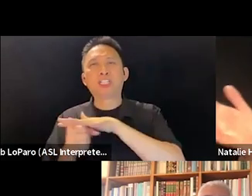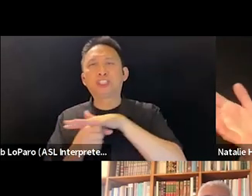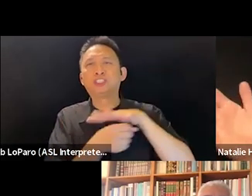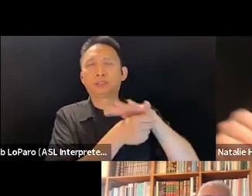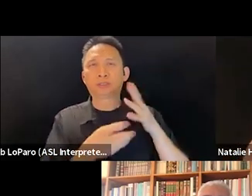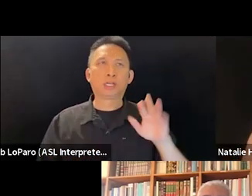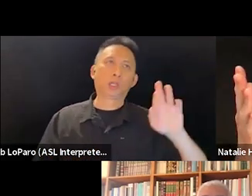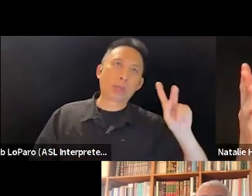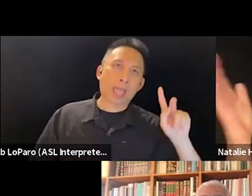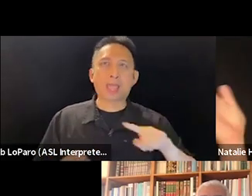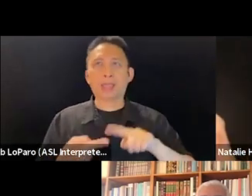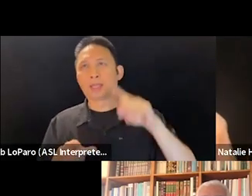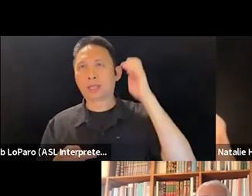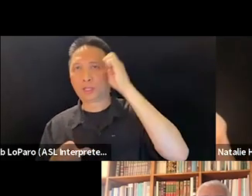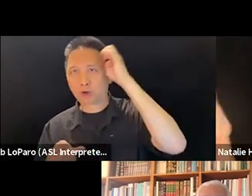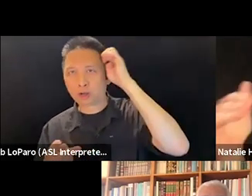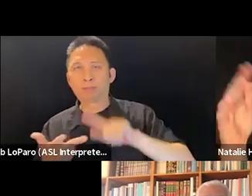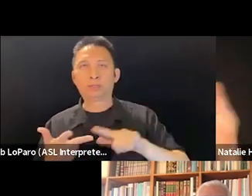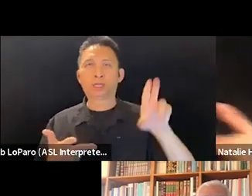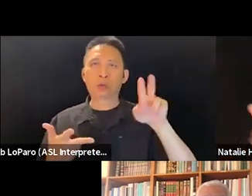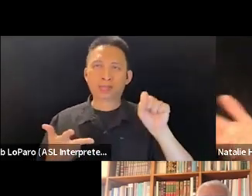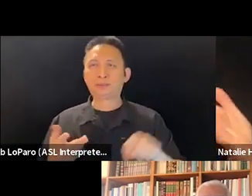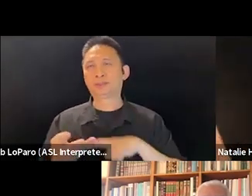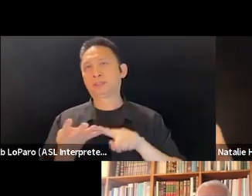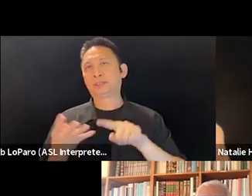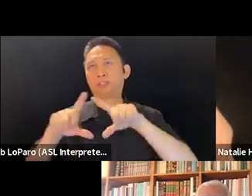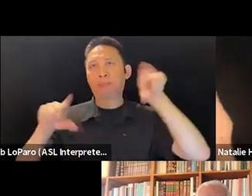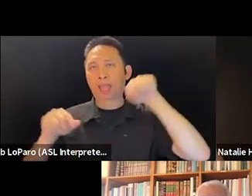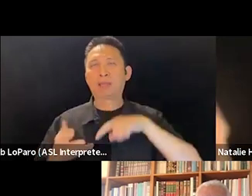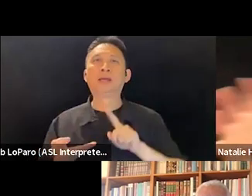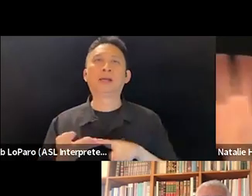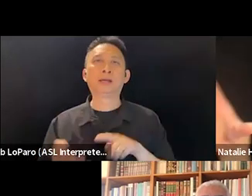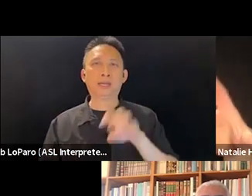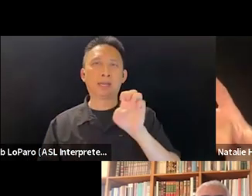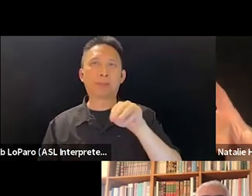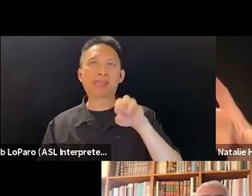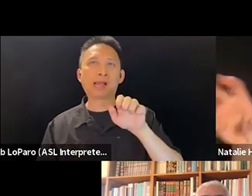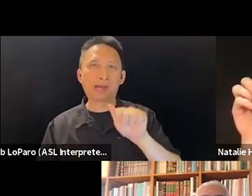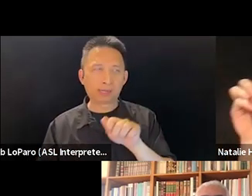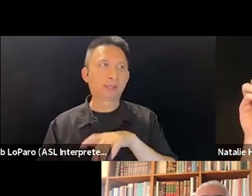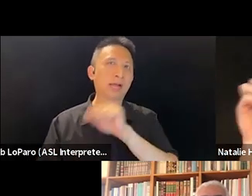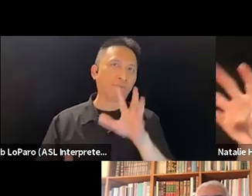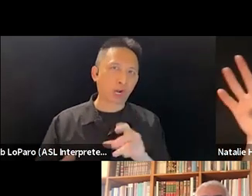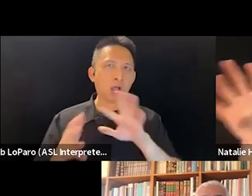all the European countries, US, Japan, Middle East, EMIA, Africa, where are the main countries that program